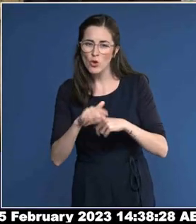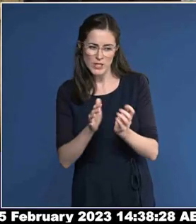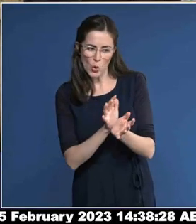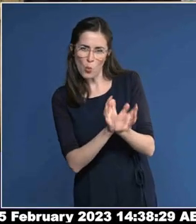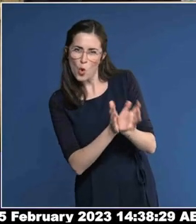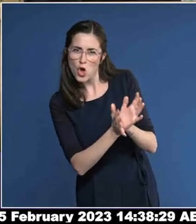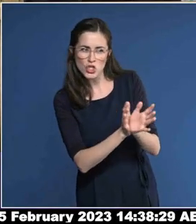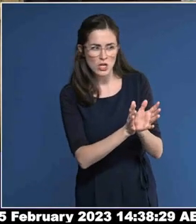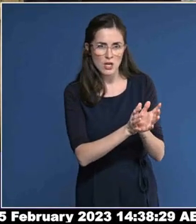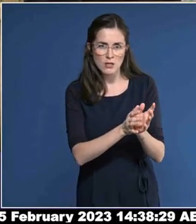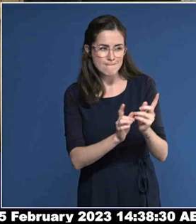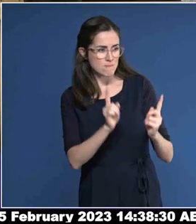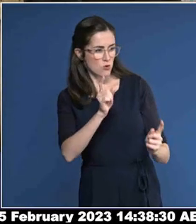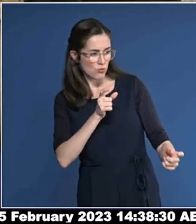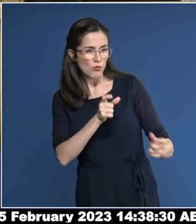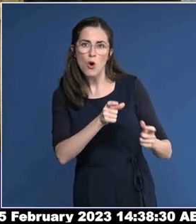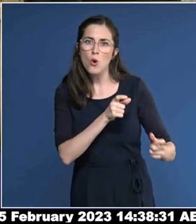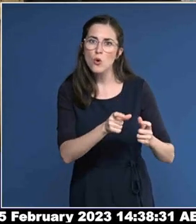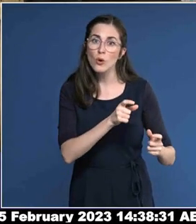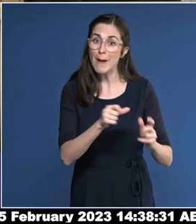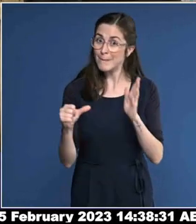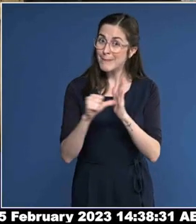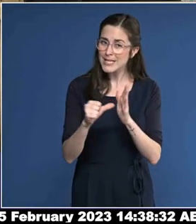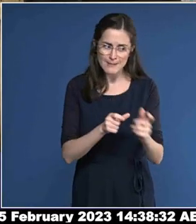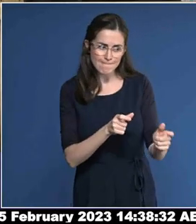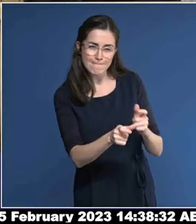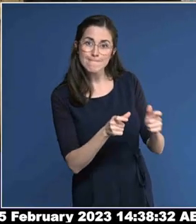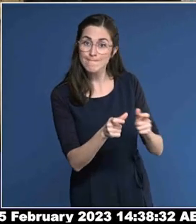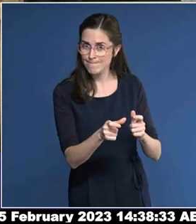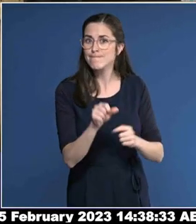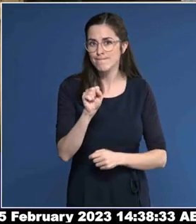So all those areas of abuse that would occur and would be named within family violence